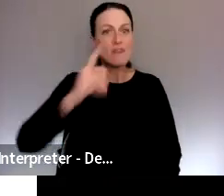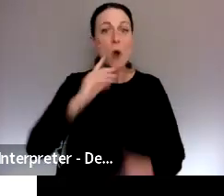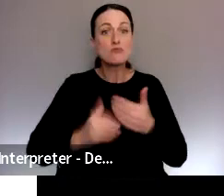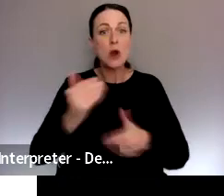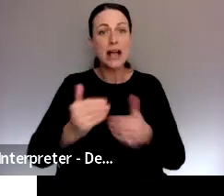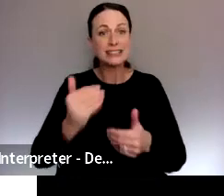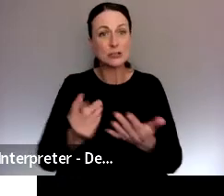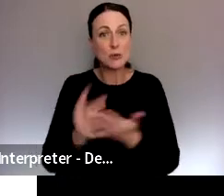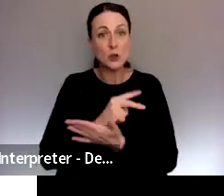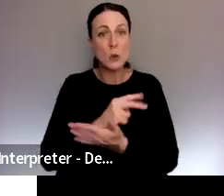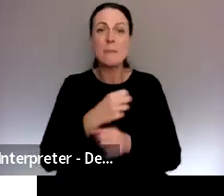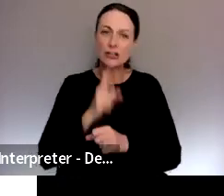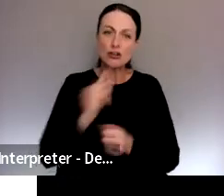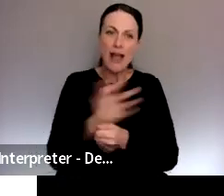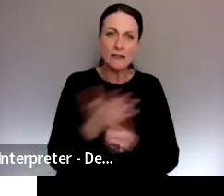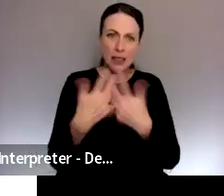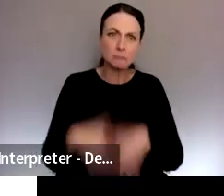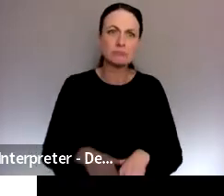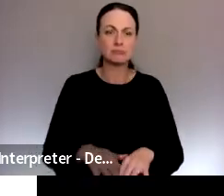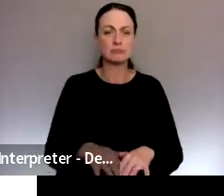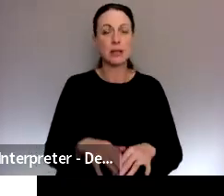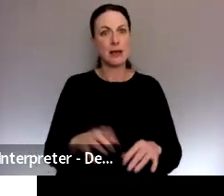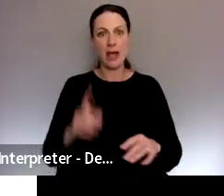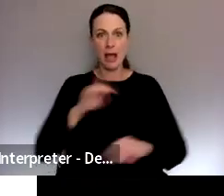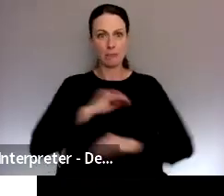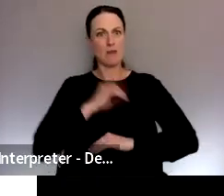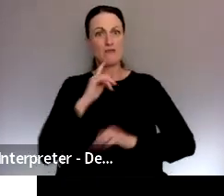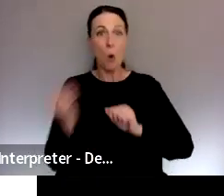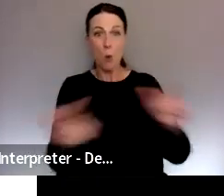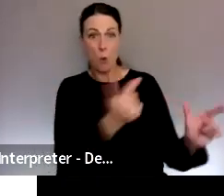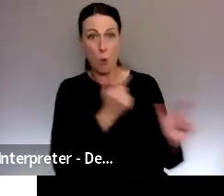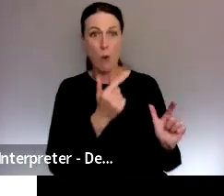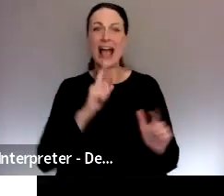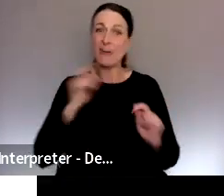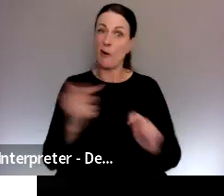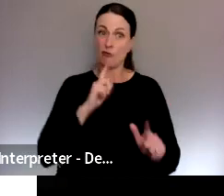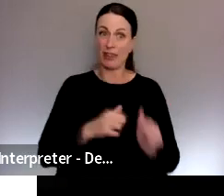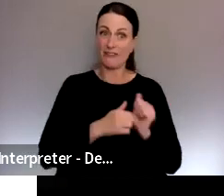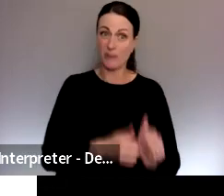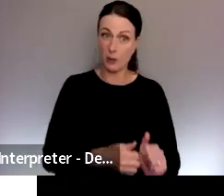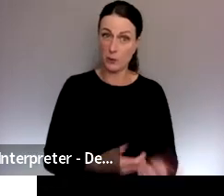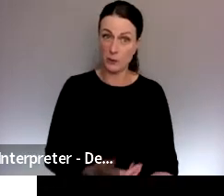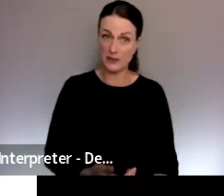to ensure that the plan and the process are working for everyone and everyone is actually doing it.